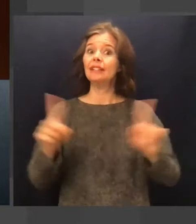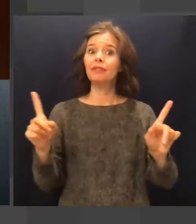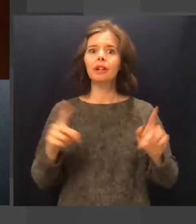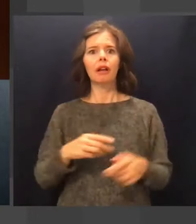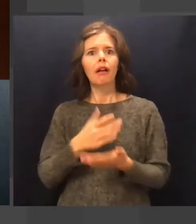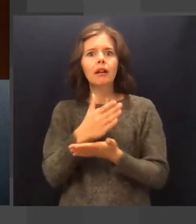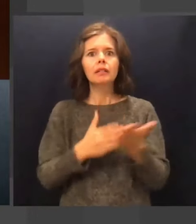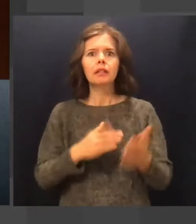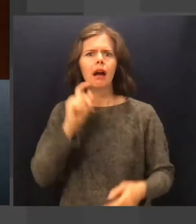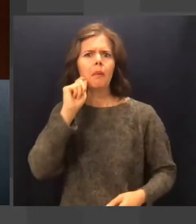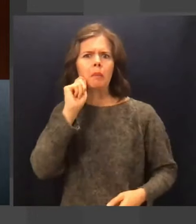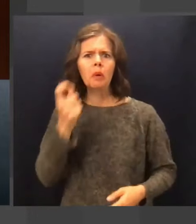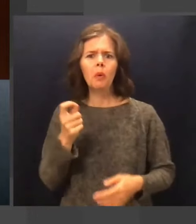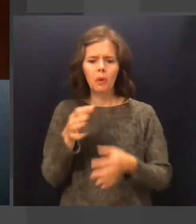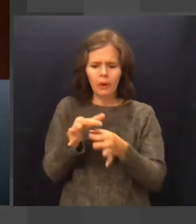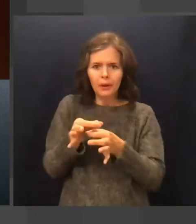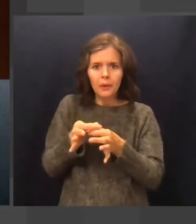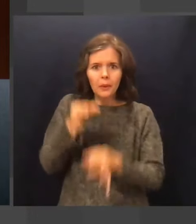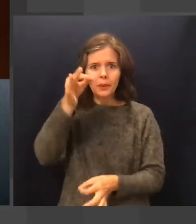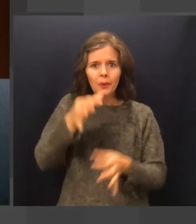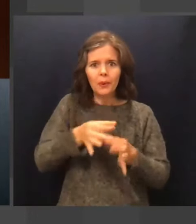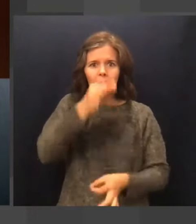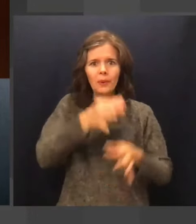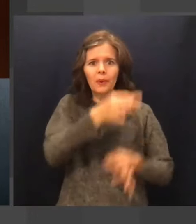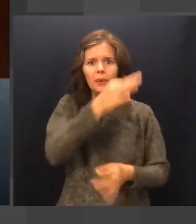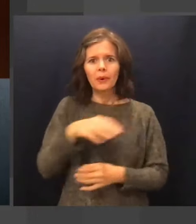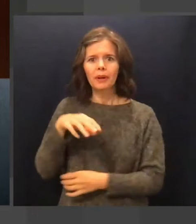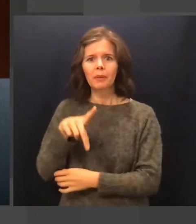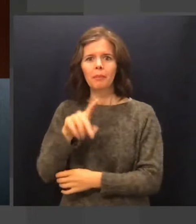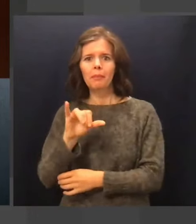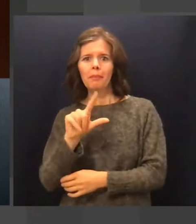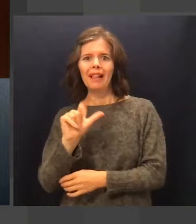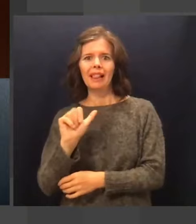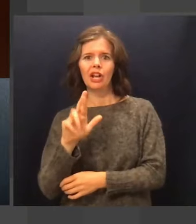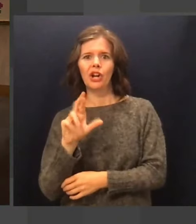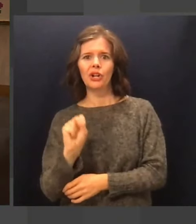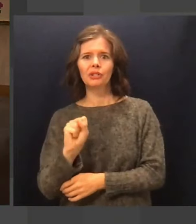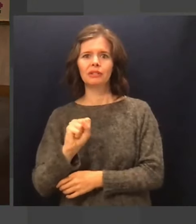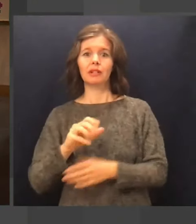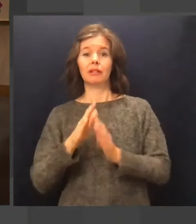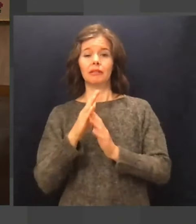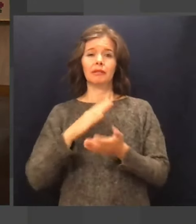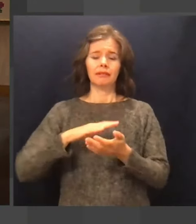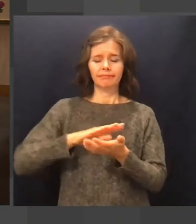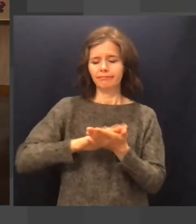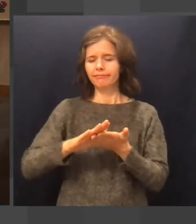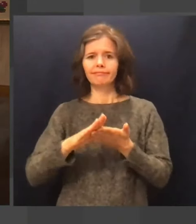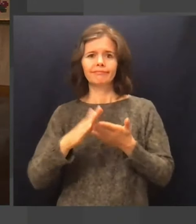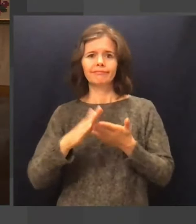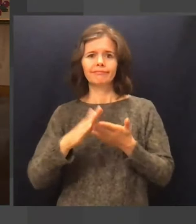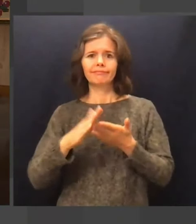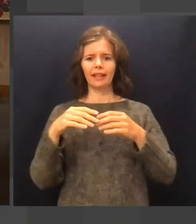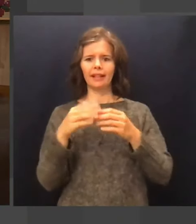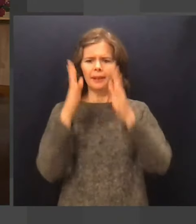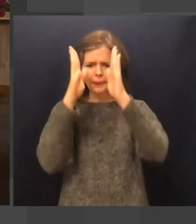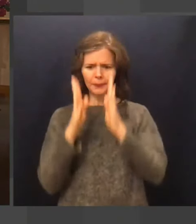SOME CAVES HAVE REALLY COOL PILLARS AND SOME ARE FLAT. SOME ARE TALL. LOTS OF VARIATION.